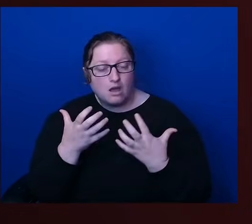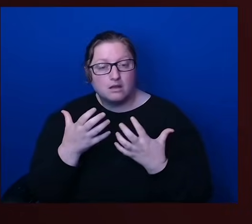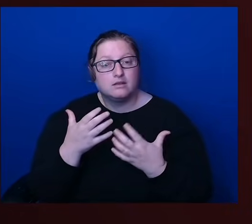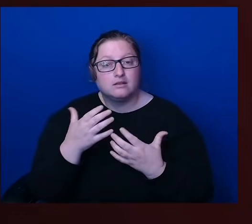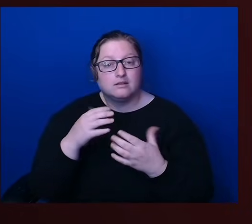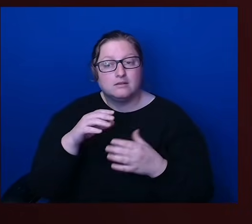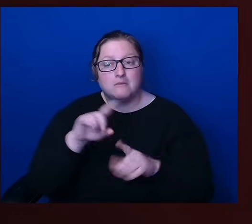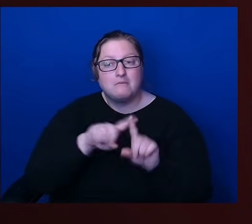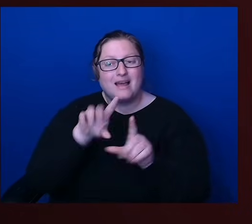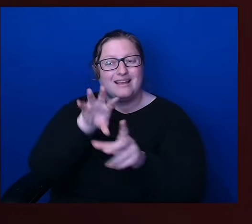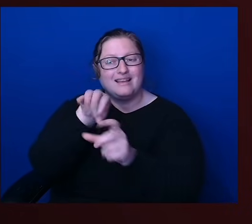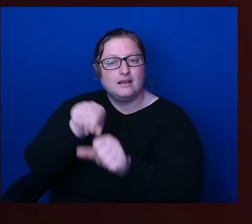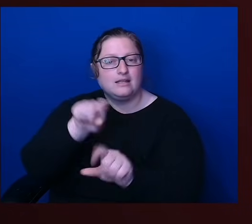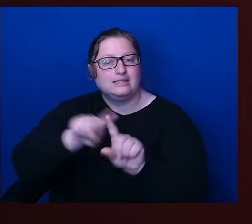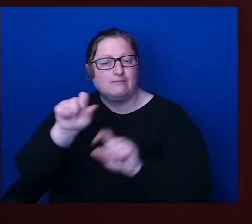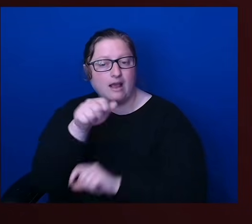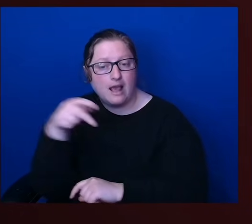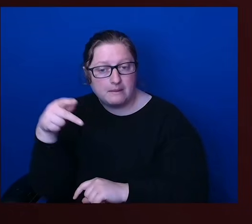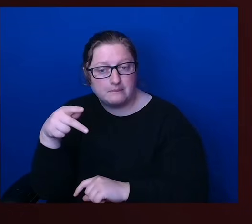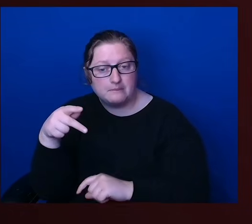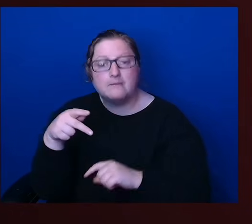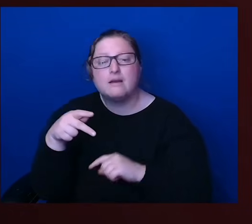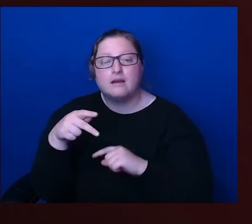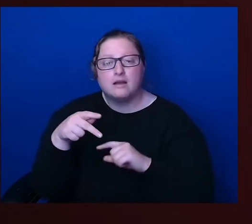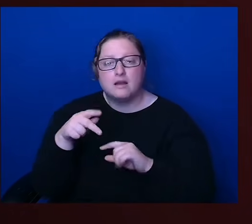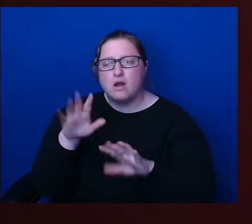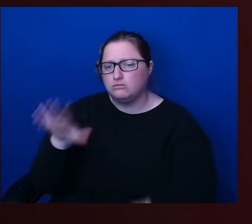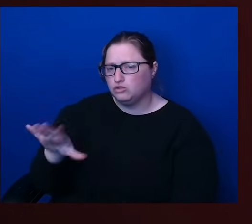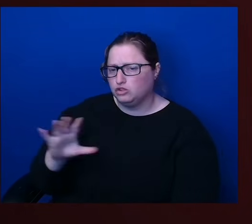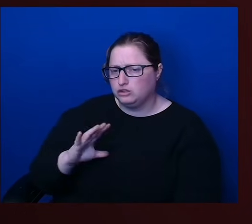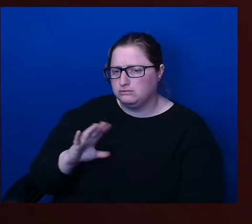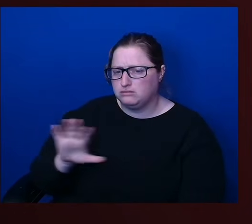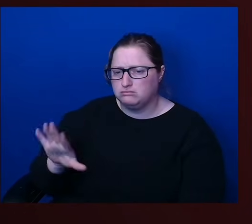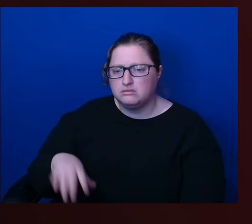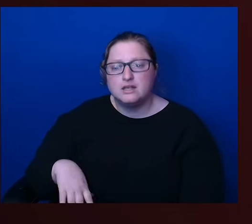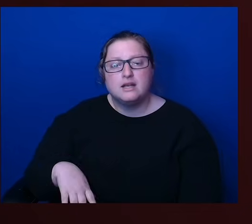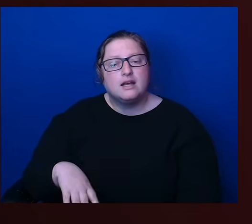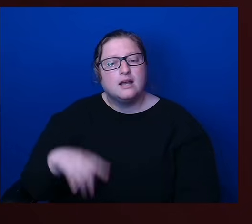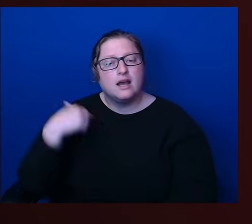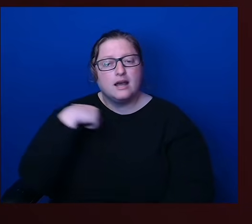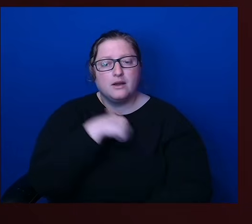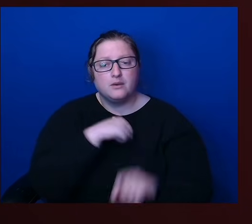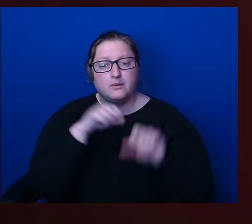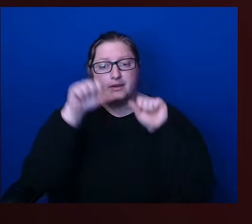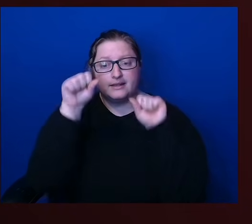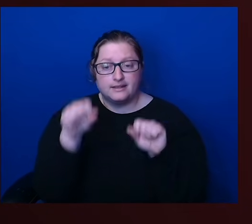And then we can use it -- use